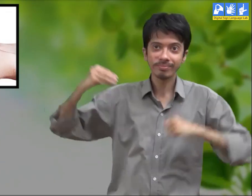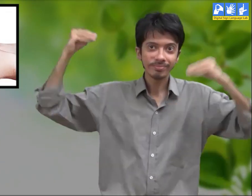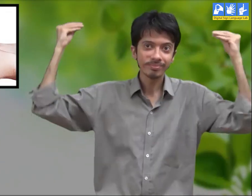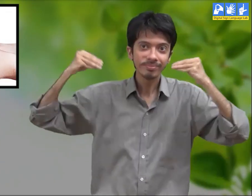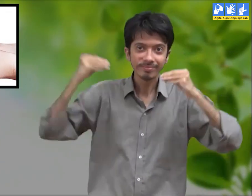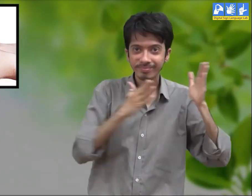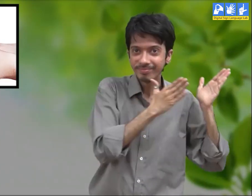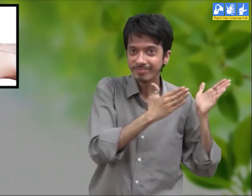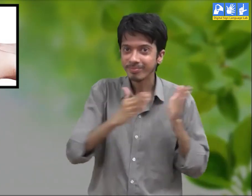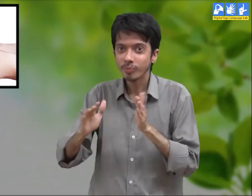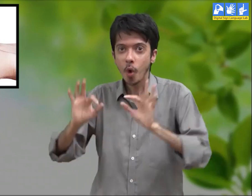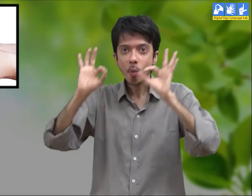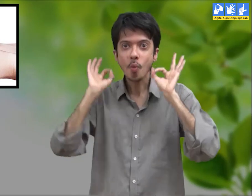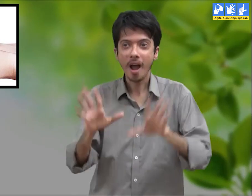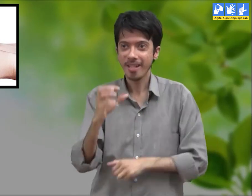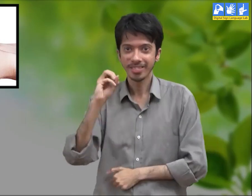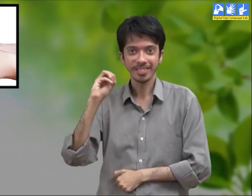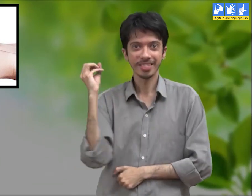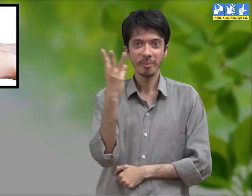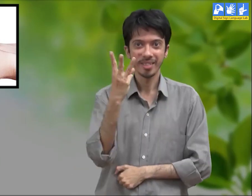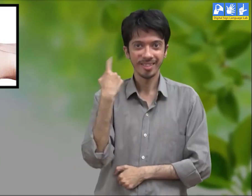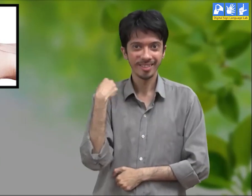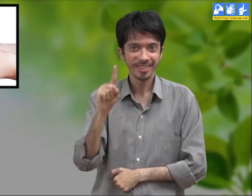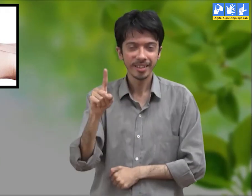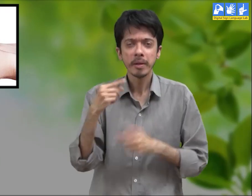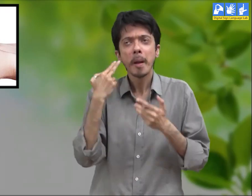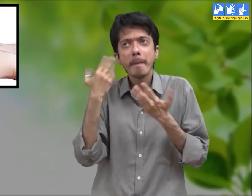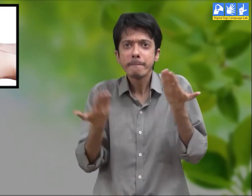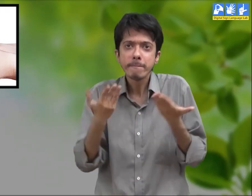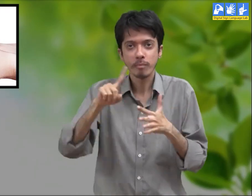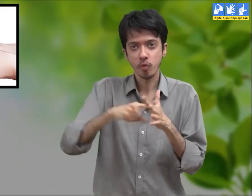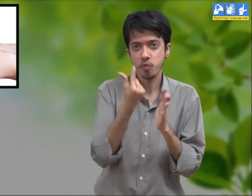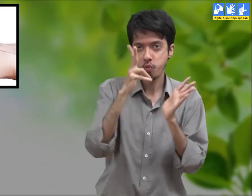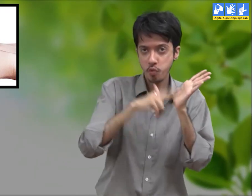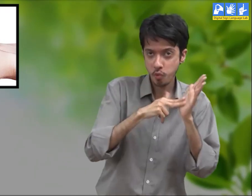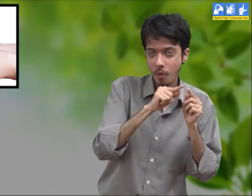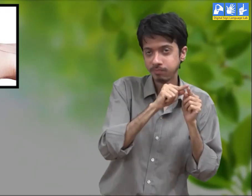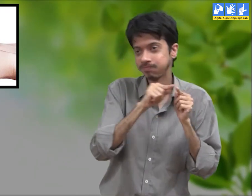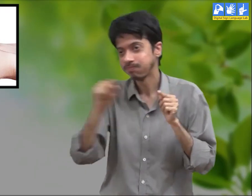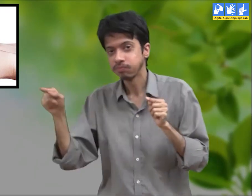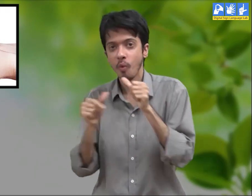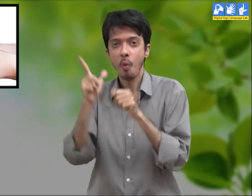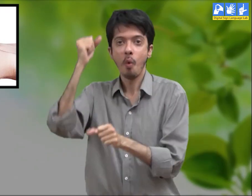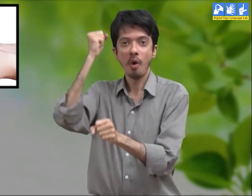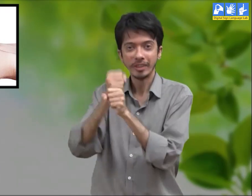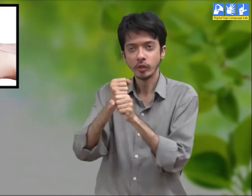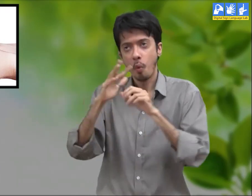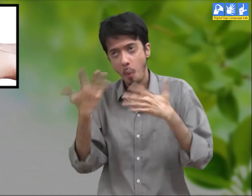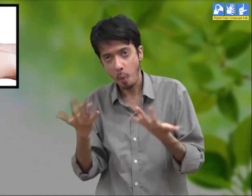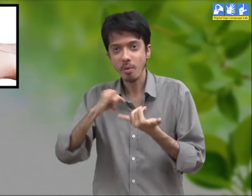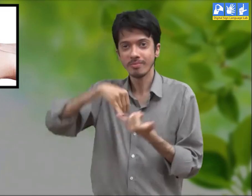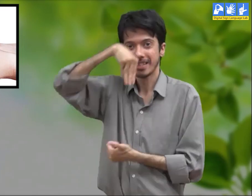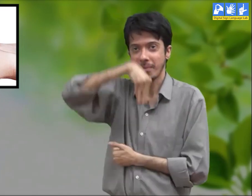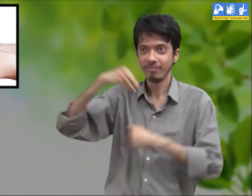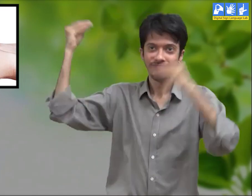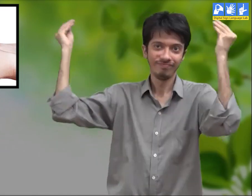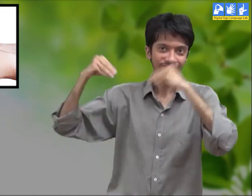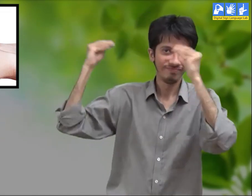Earlier monsoon used to arrive timely. It would arrive in the mid of June and last till August